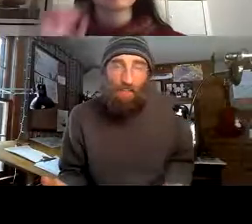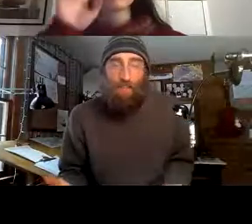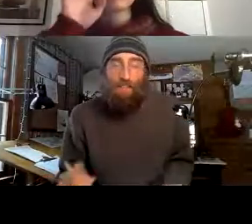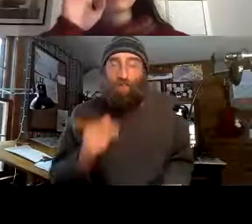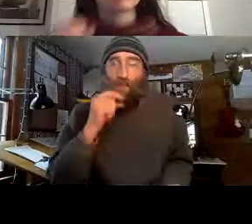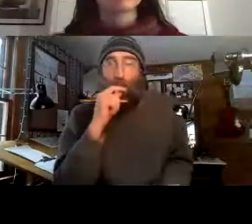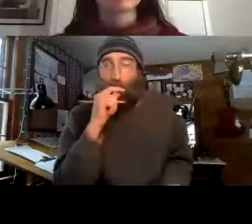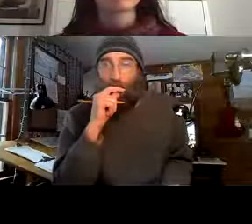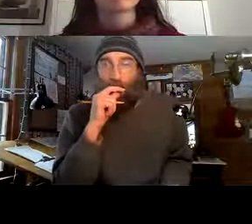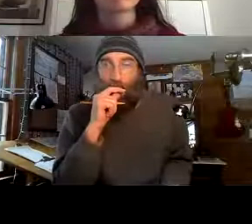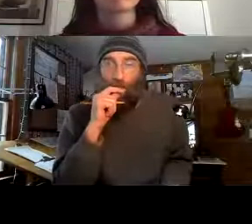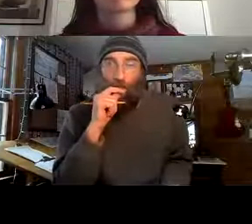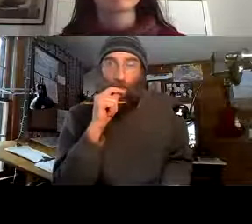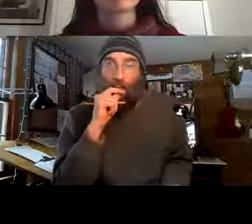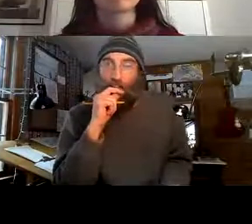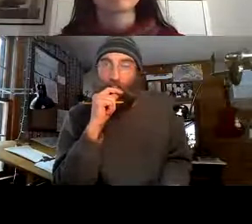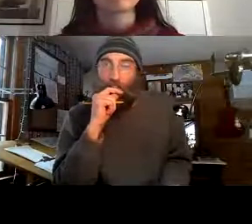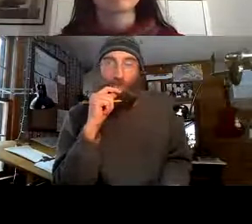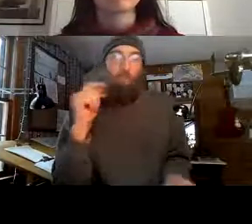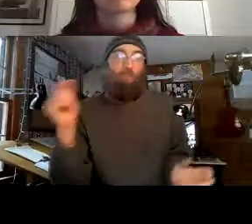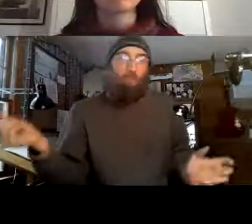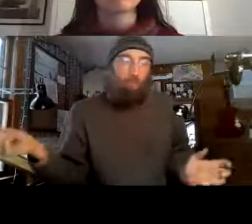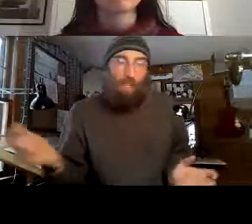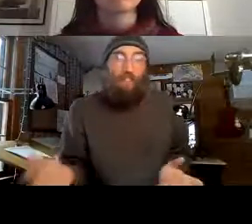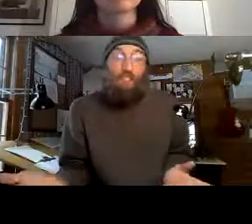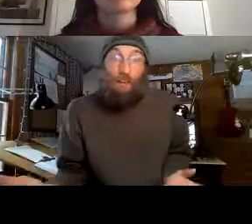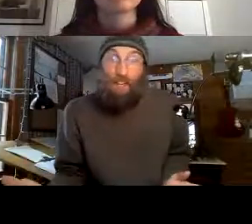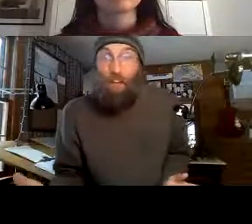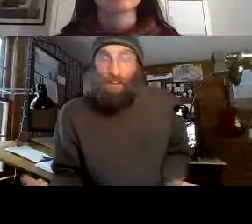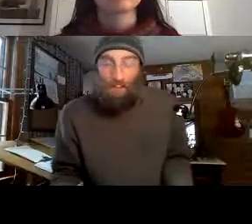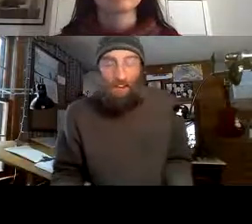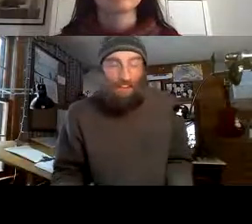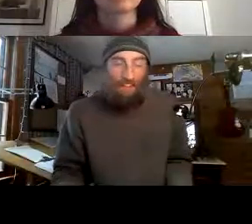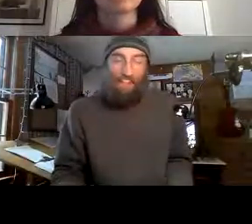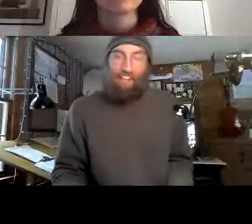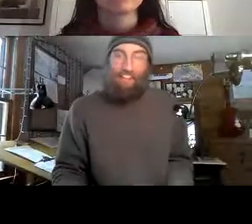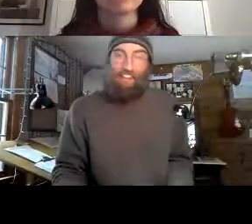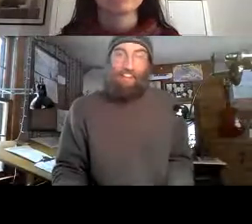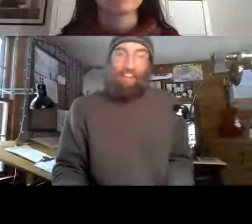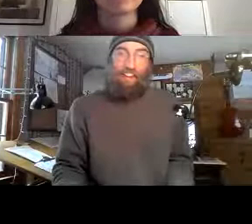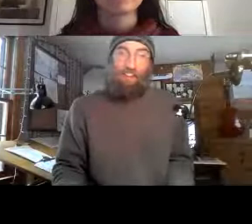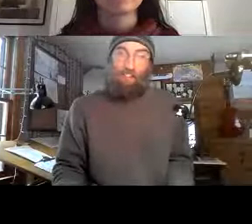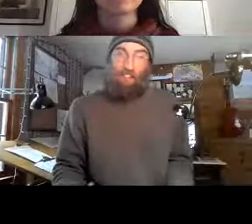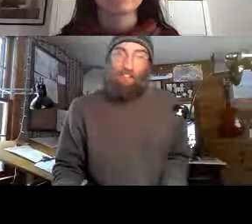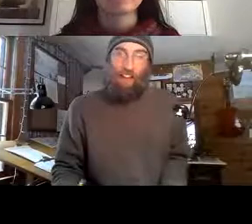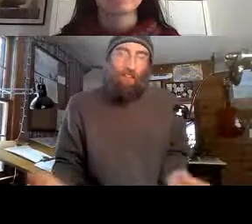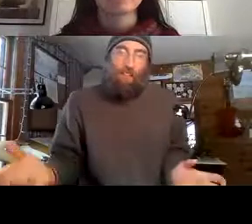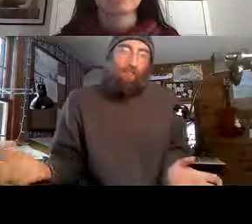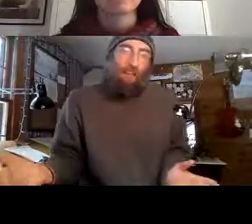I've never seen a photo of him, and hopefully that looks it looks like my character, right? It, it doesn't at all look-- I don't even